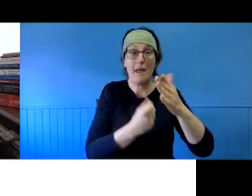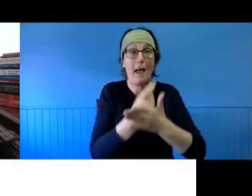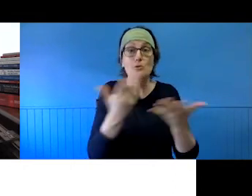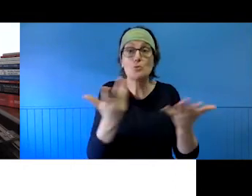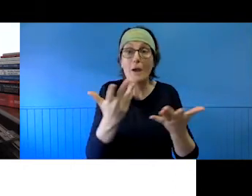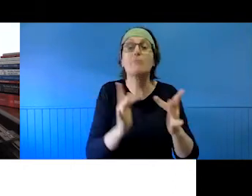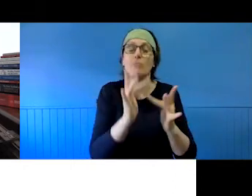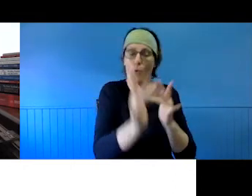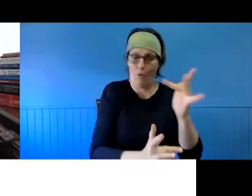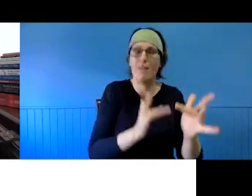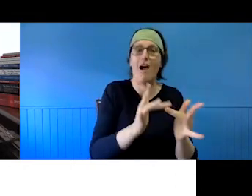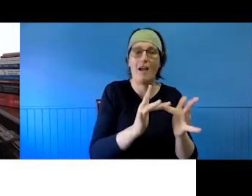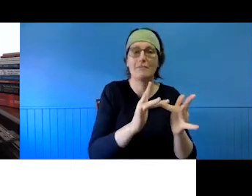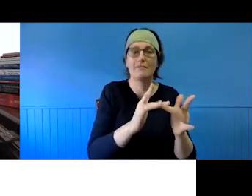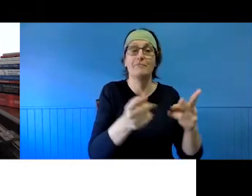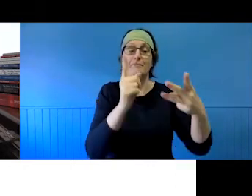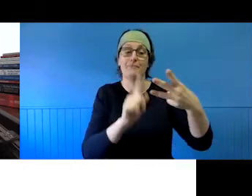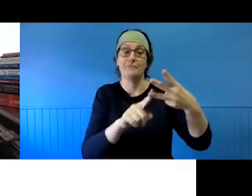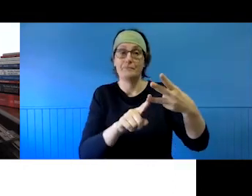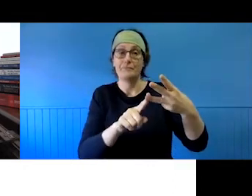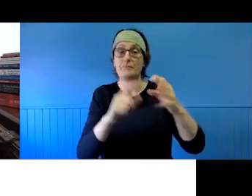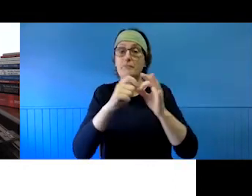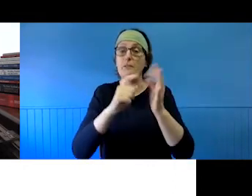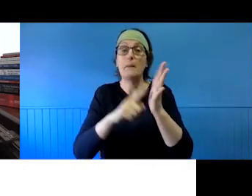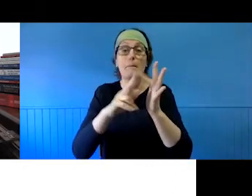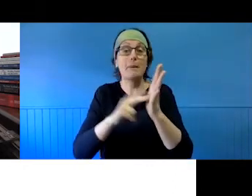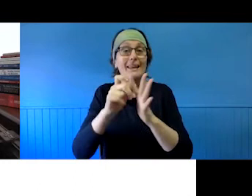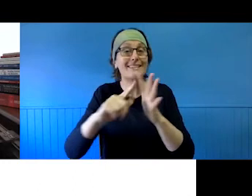The blended learning is that space in between,